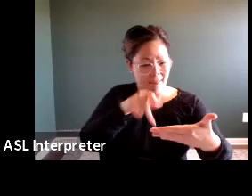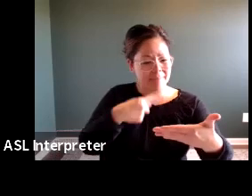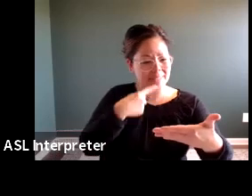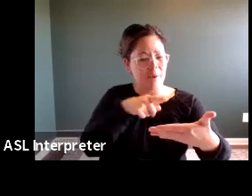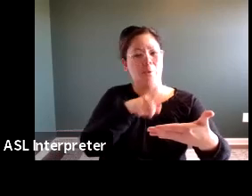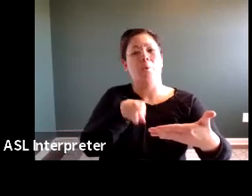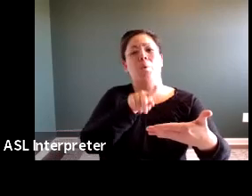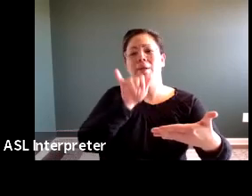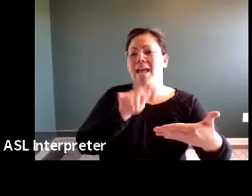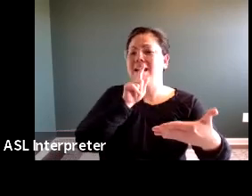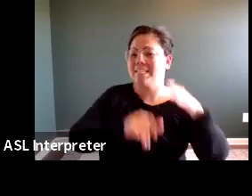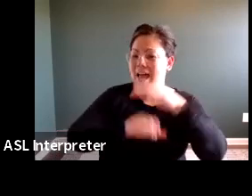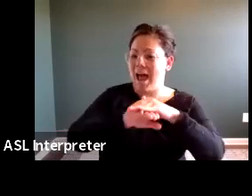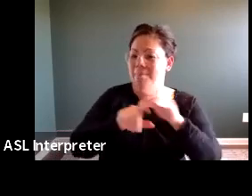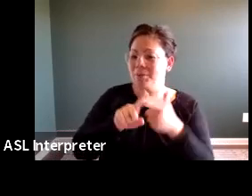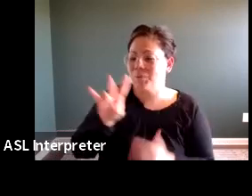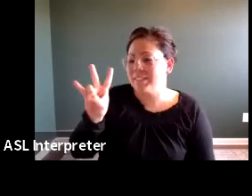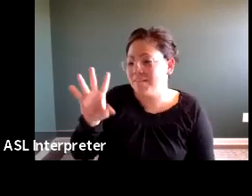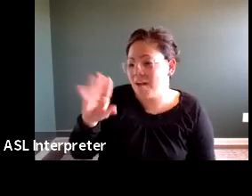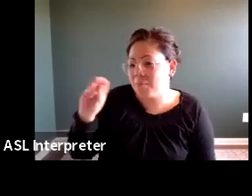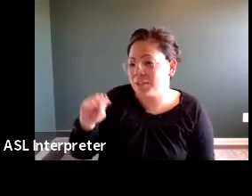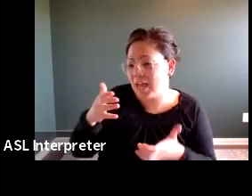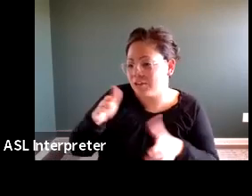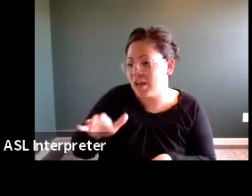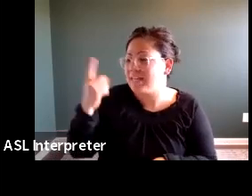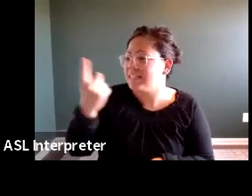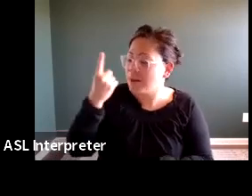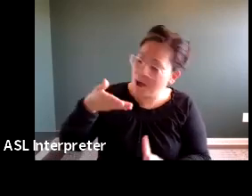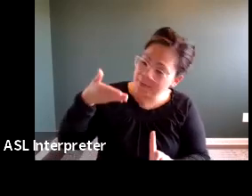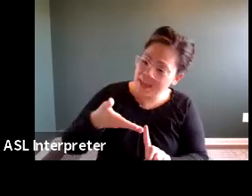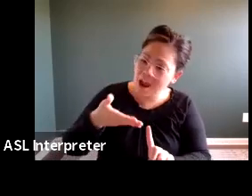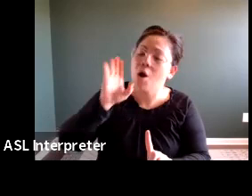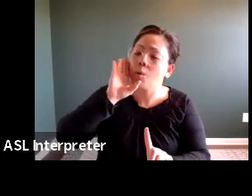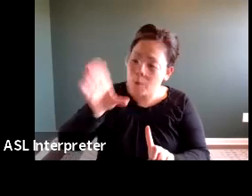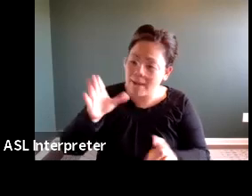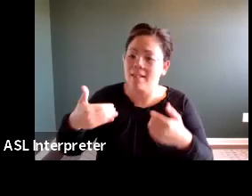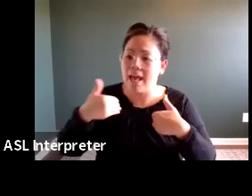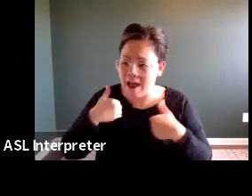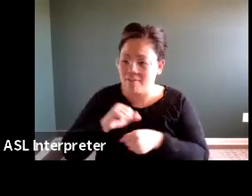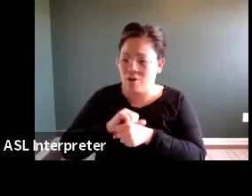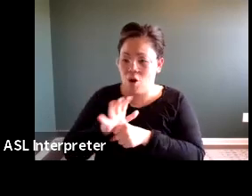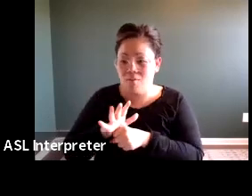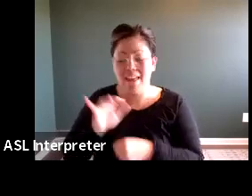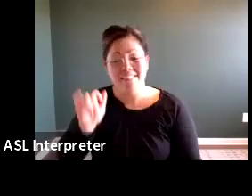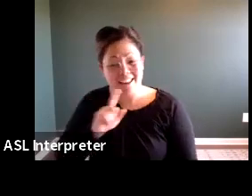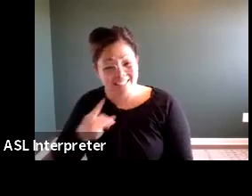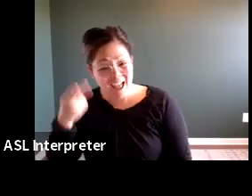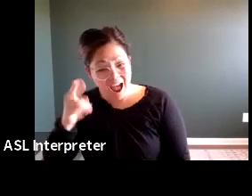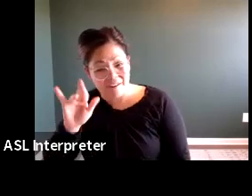this is a 70 up to a 75% chance that someone at this party or this get together, we'll have COVID which is really high, especially if there's someone there